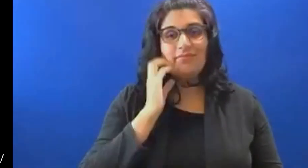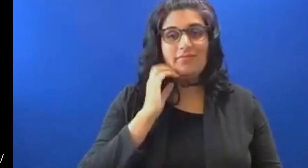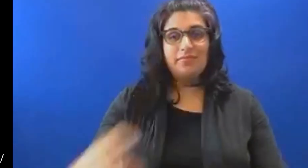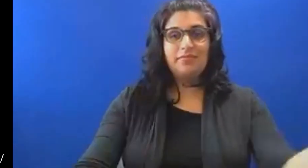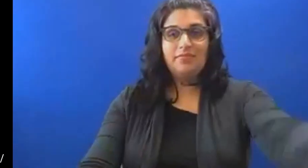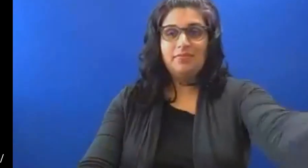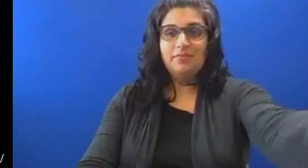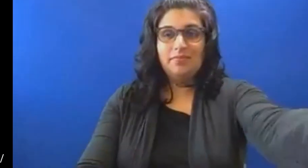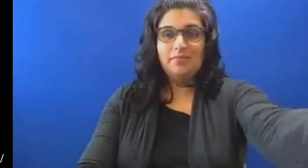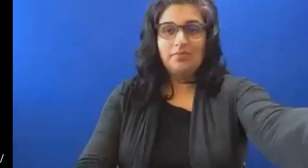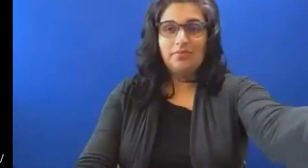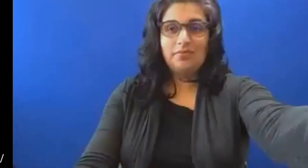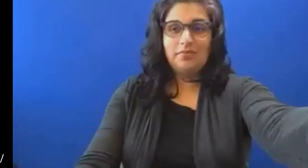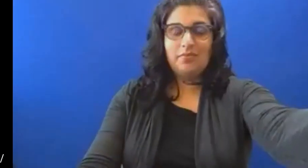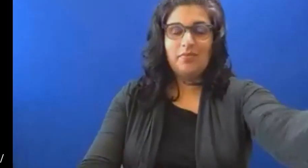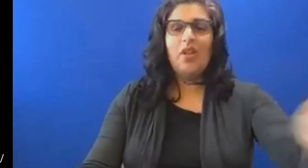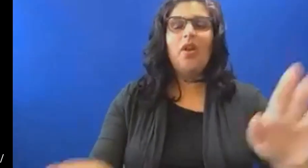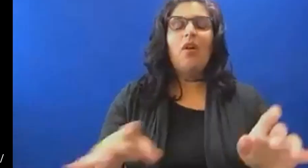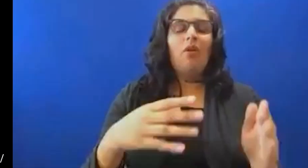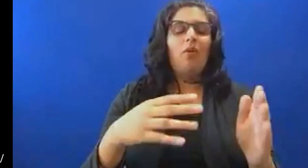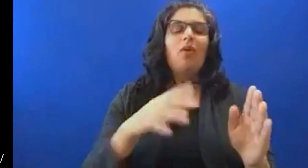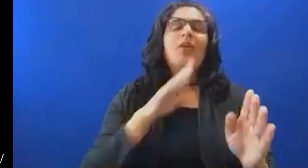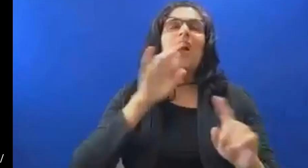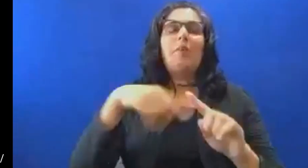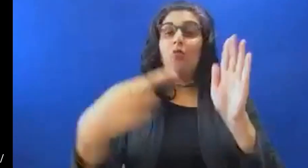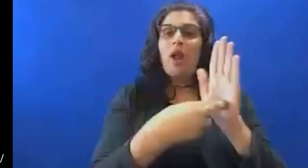We talked about representation matters. And yes, representation matters.